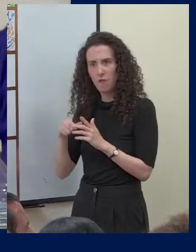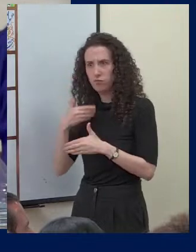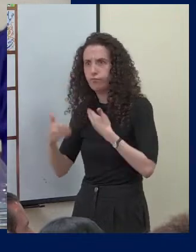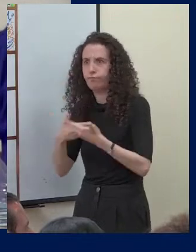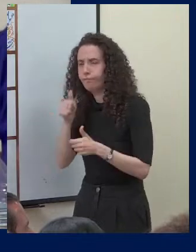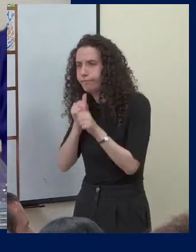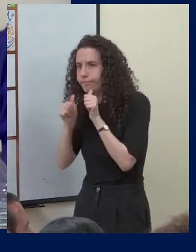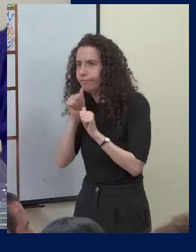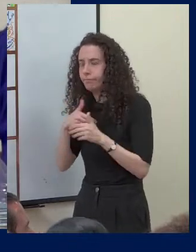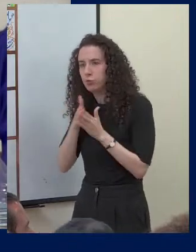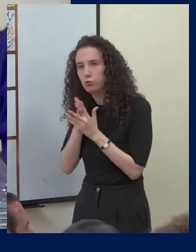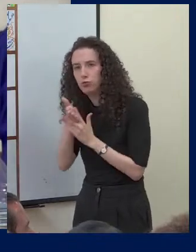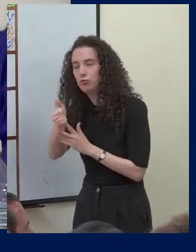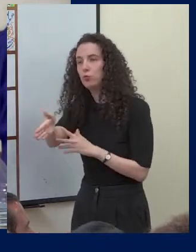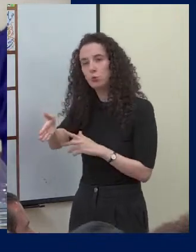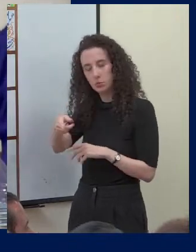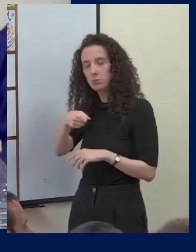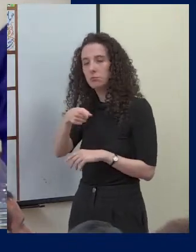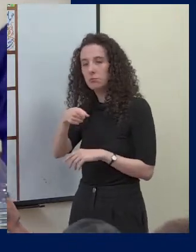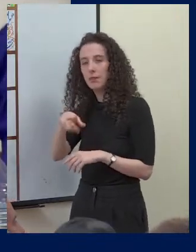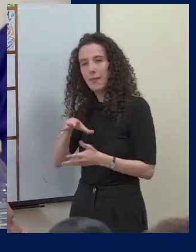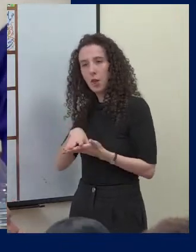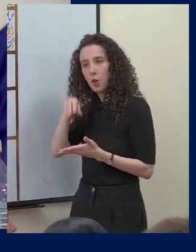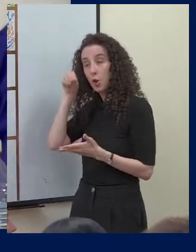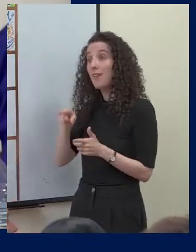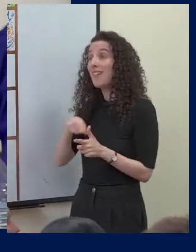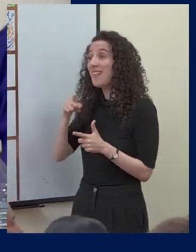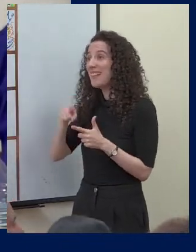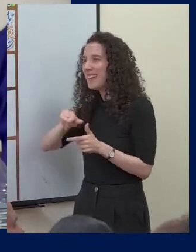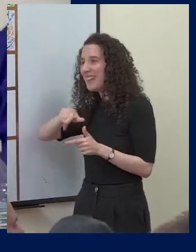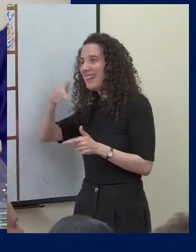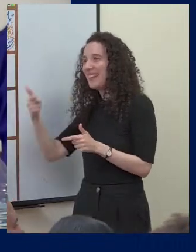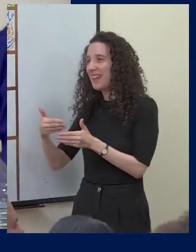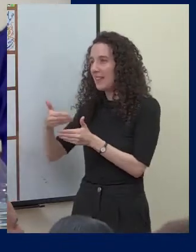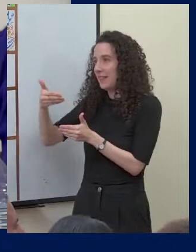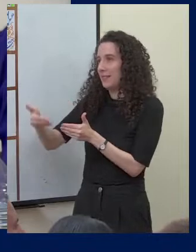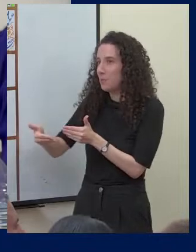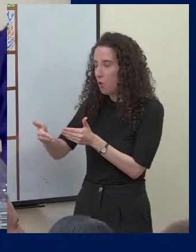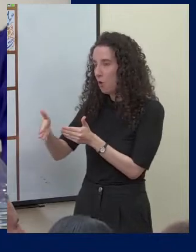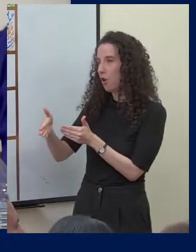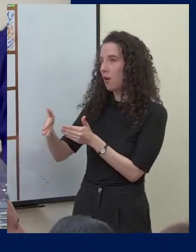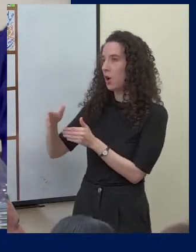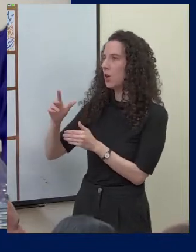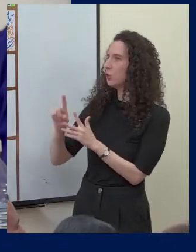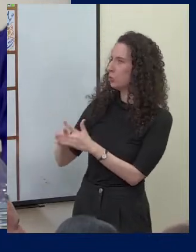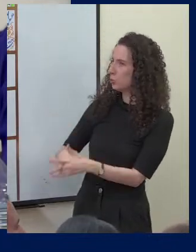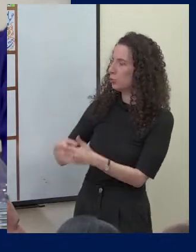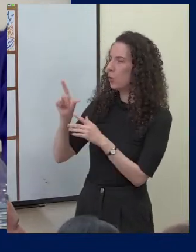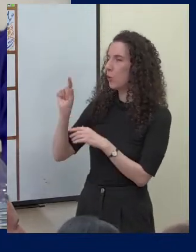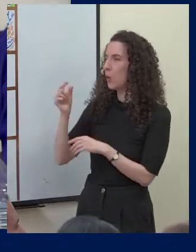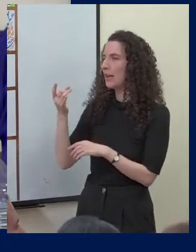That led us to do a second phase starting in 2018, it is ongoing and finishing up now